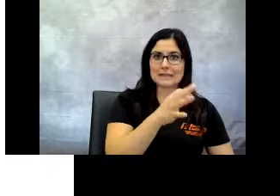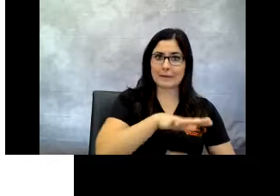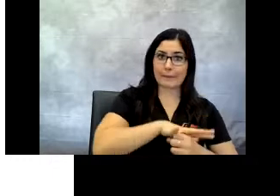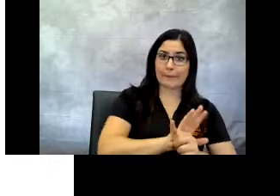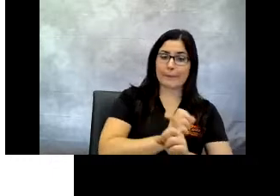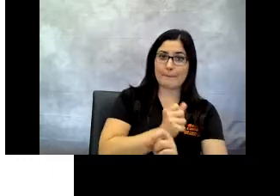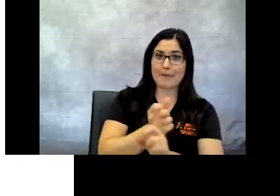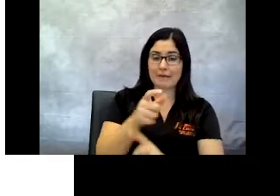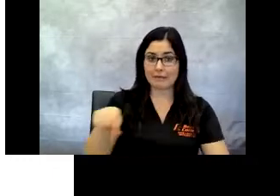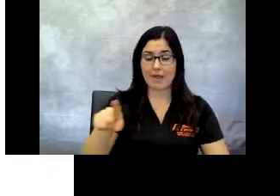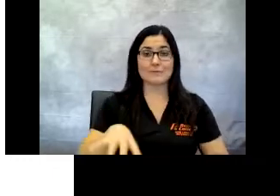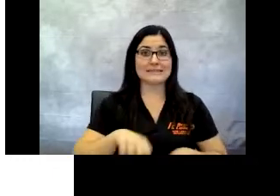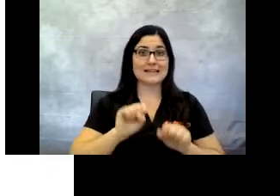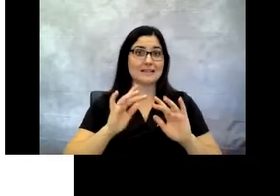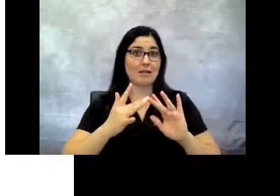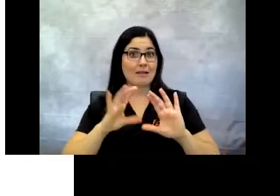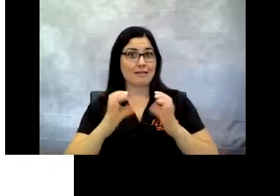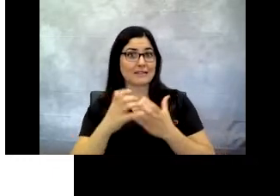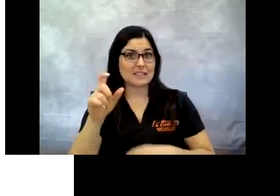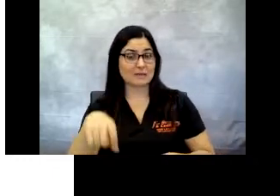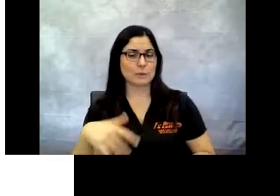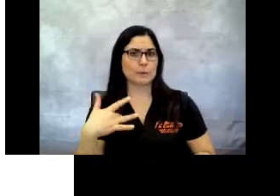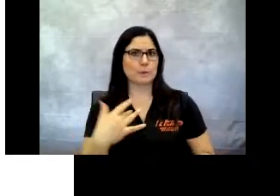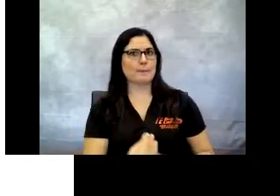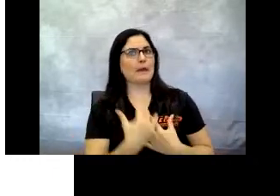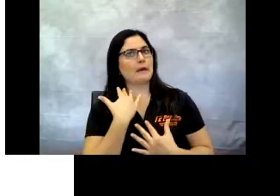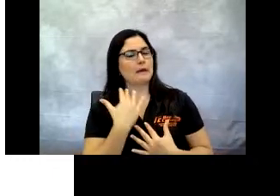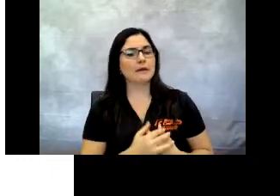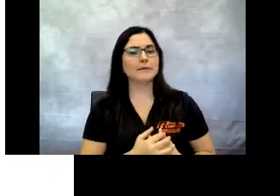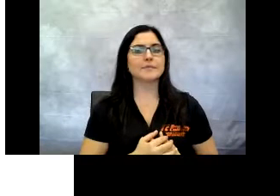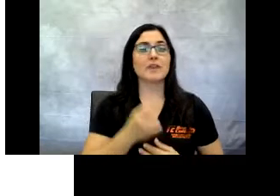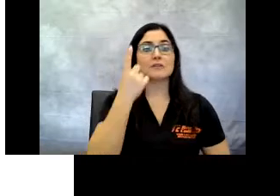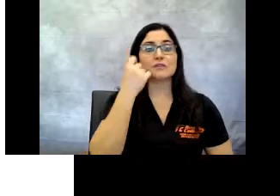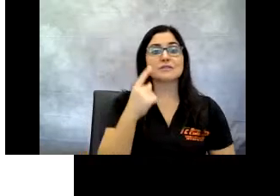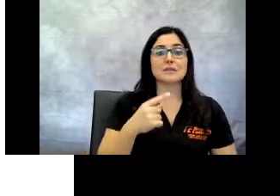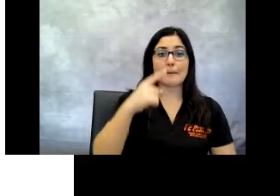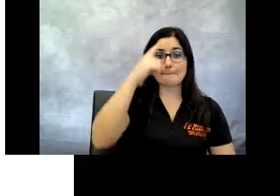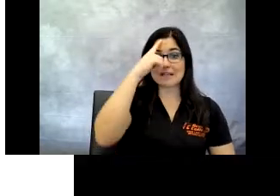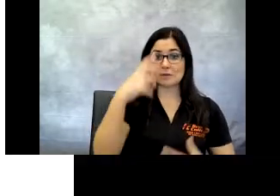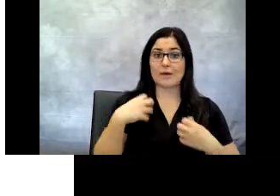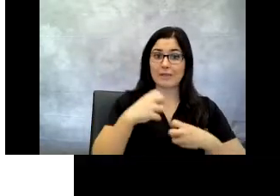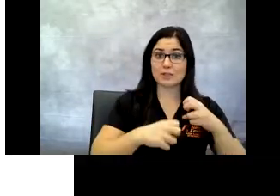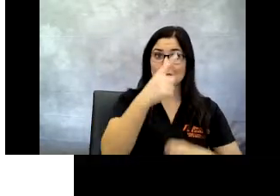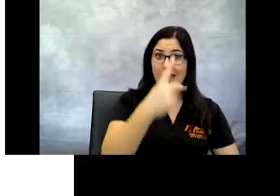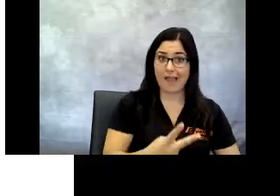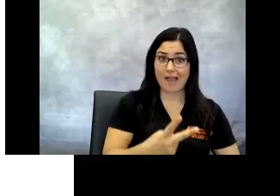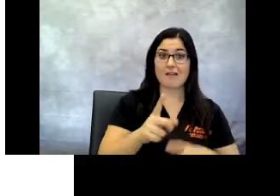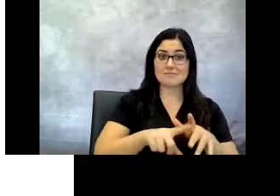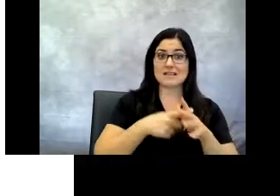We'll talk more about that later. In one half of mental health issues begin by the age of 14 years old.